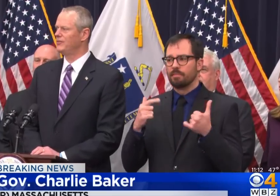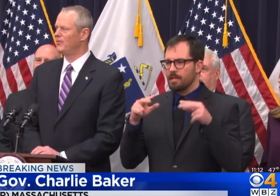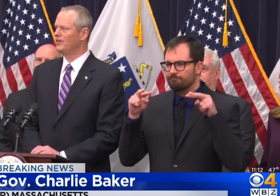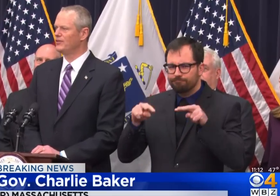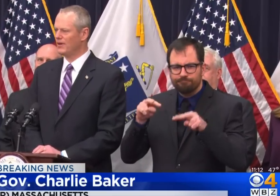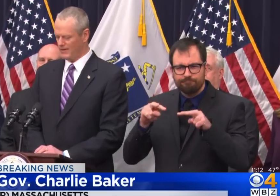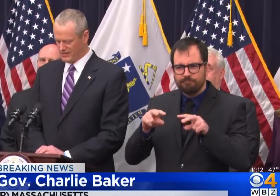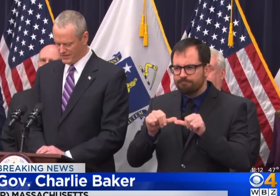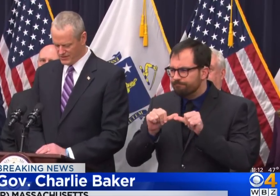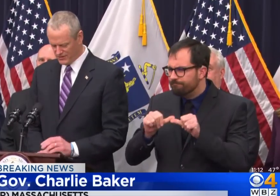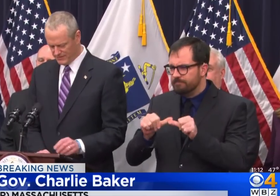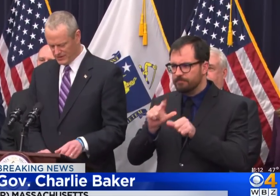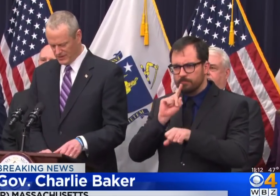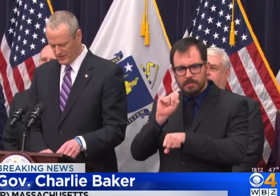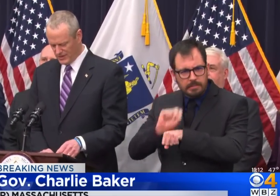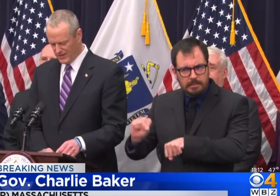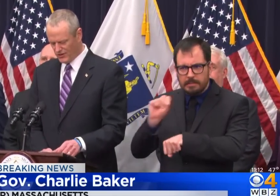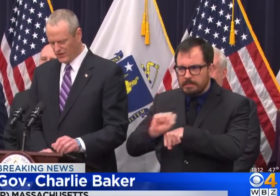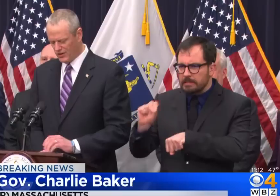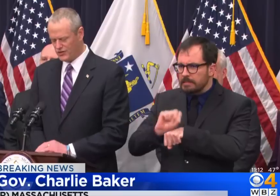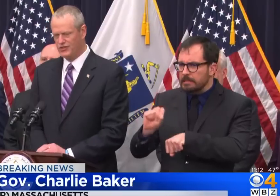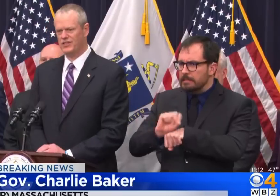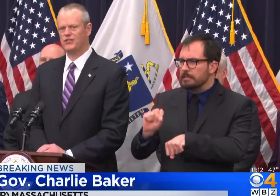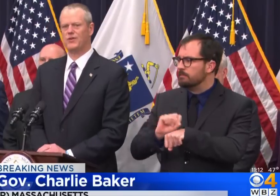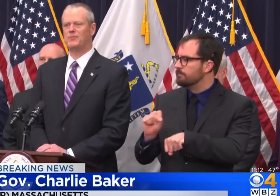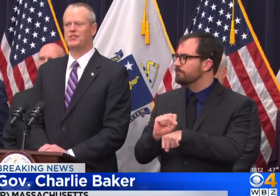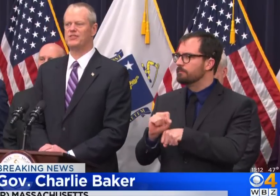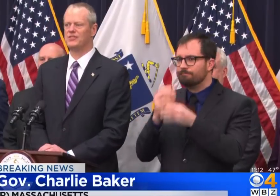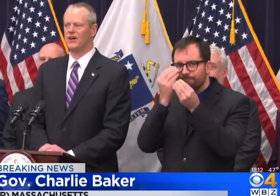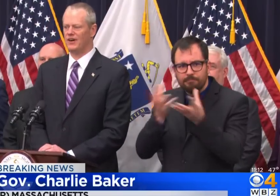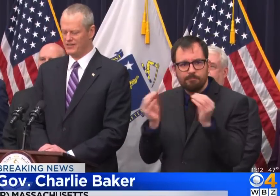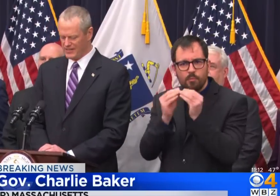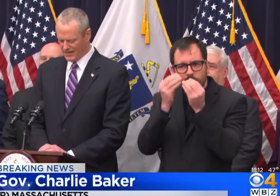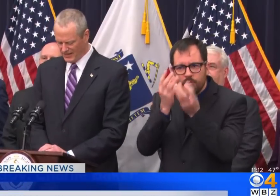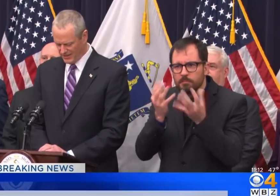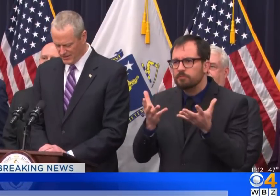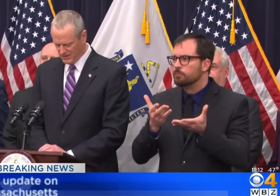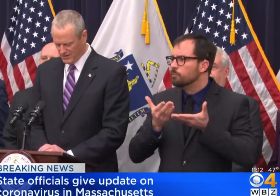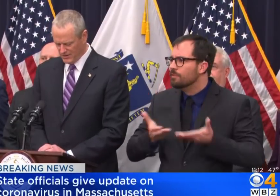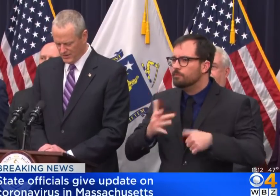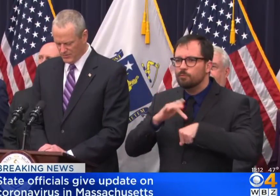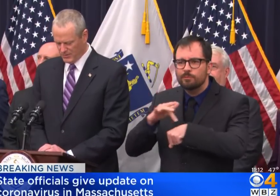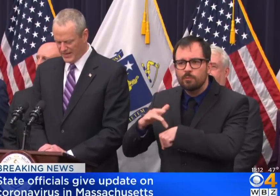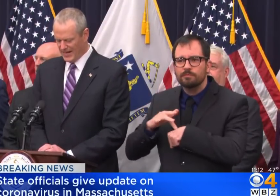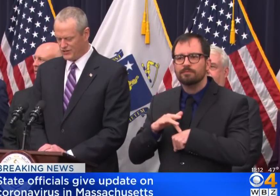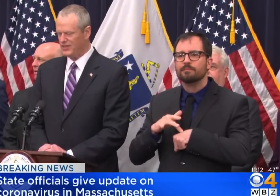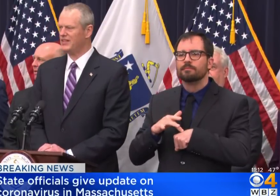OFFICIALS ARE MONITORING THIS ISSUE AROUND THE CLOCK AND WORKING HARD TO PROVIDE ADDITIONAL RESOURCES AND SUPPORT